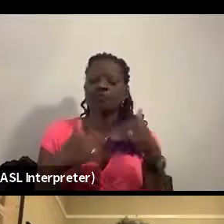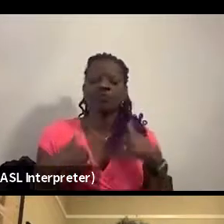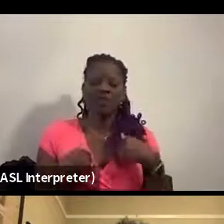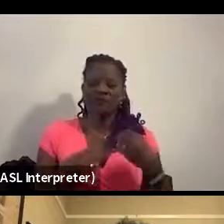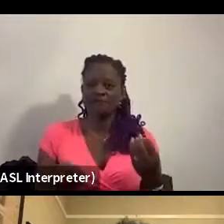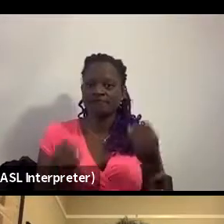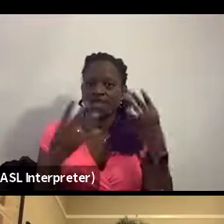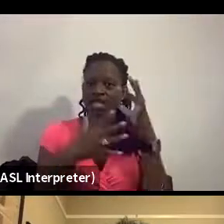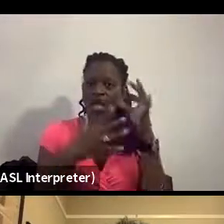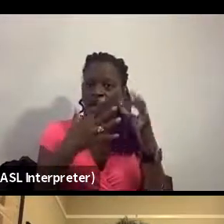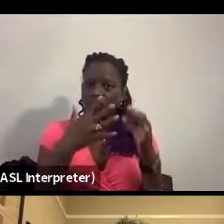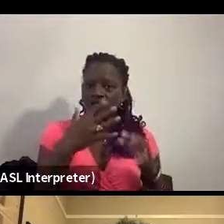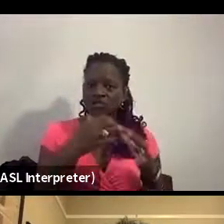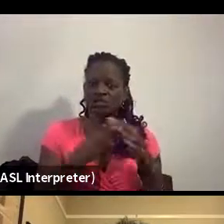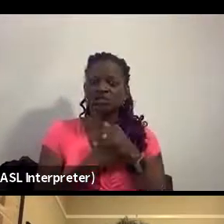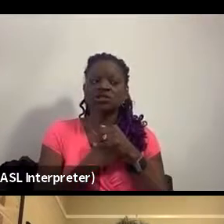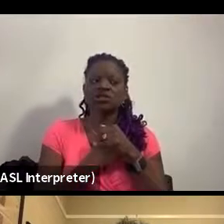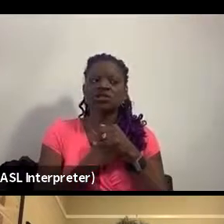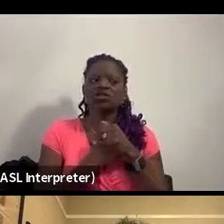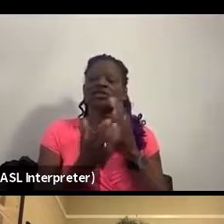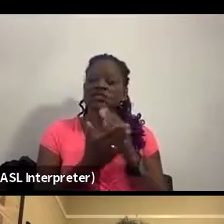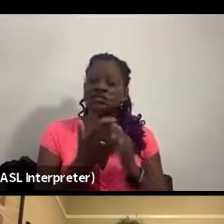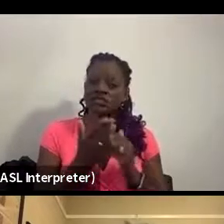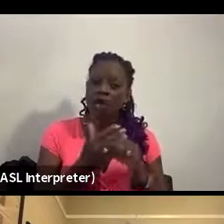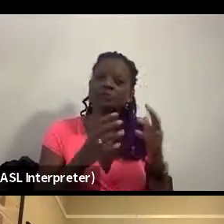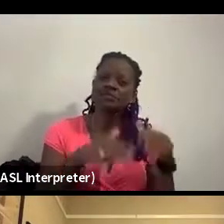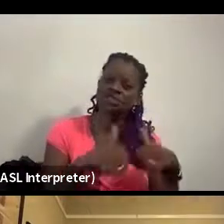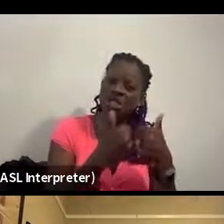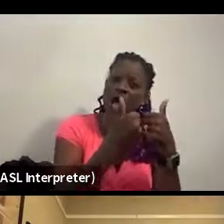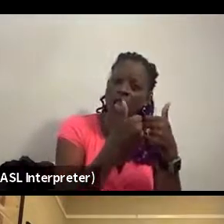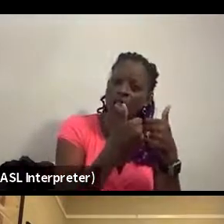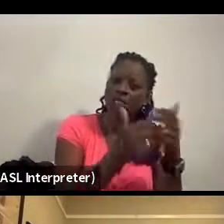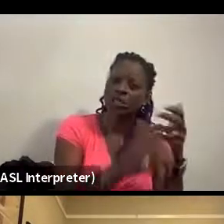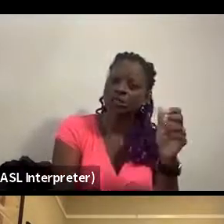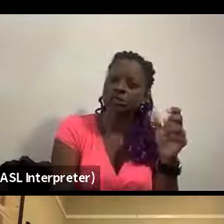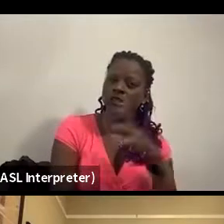But for some people, it's been a challenge. Right. And can you give any advice on how we go